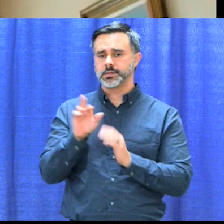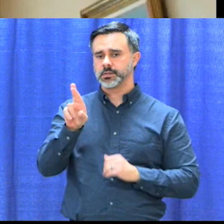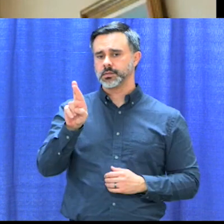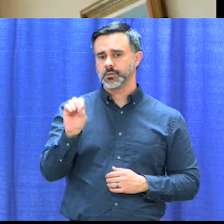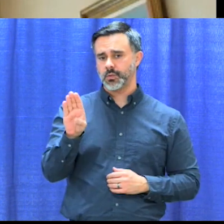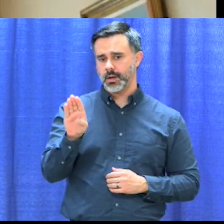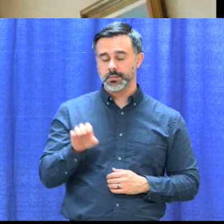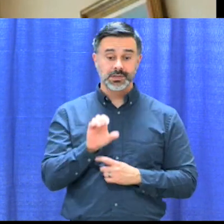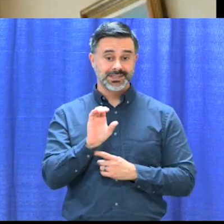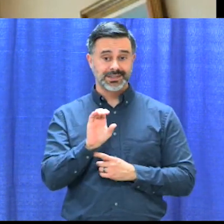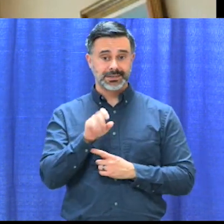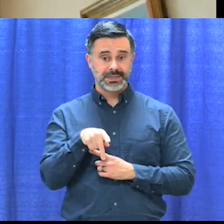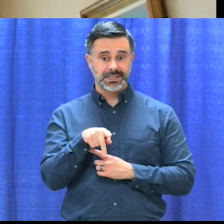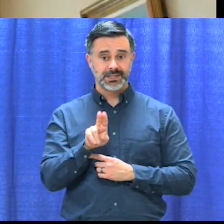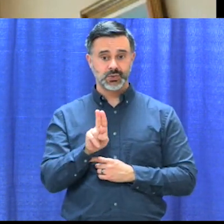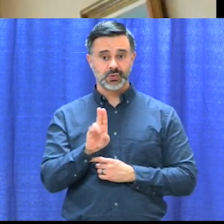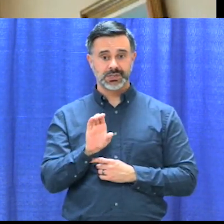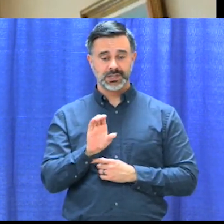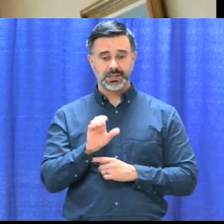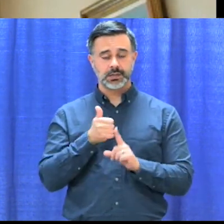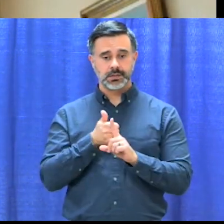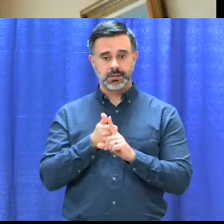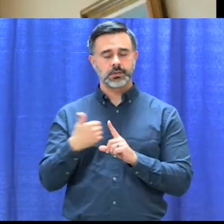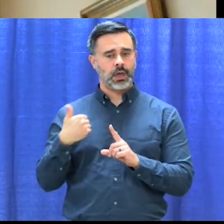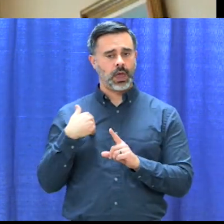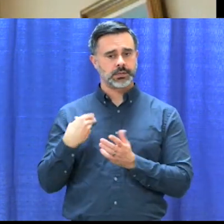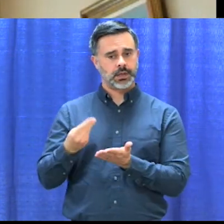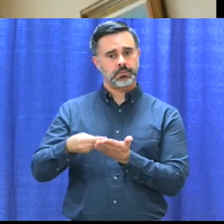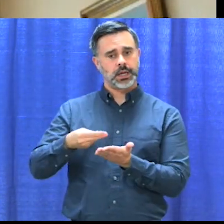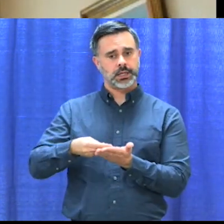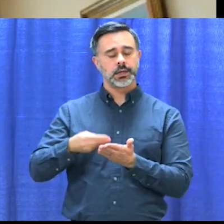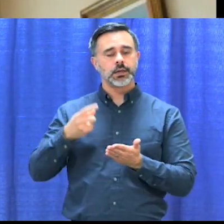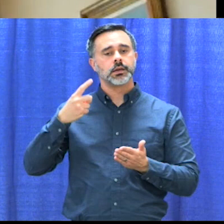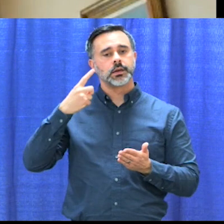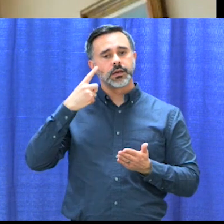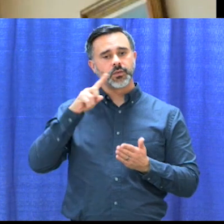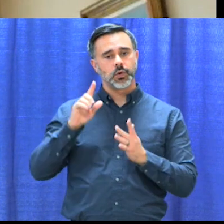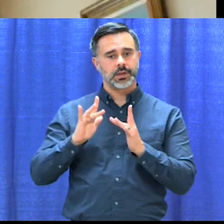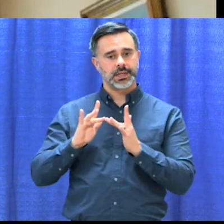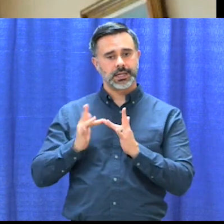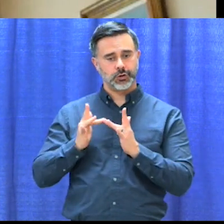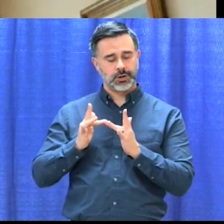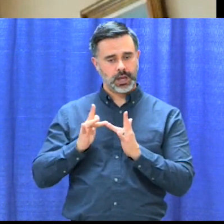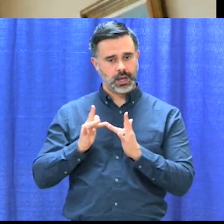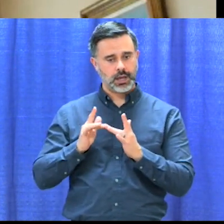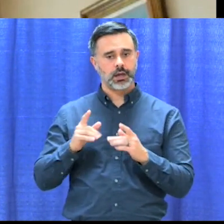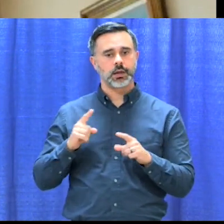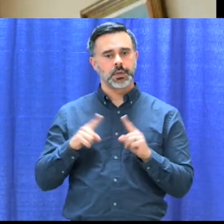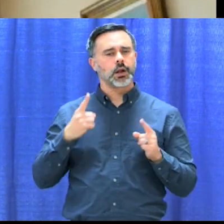The CPUC has the money for the Internet I was wondering do you know where that money's